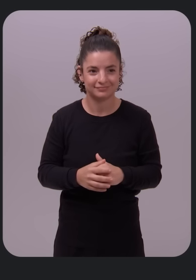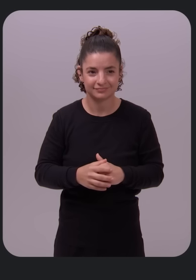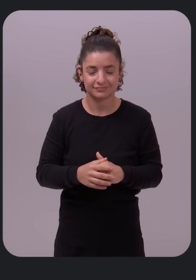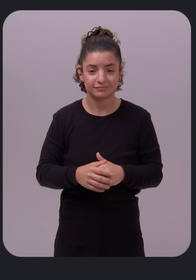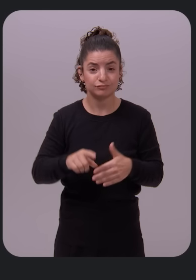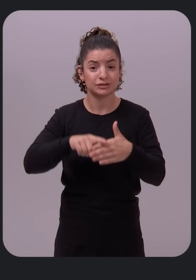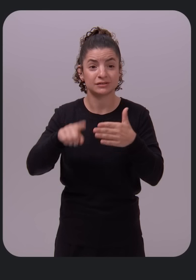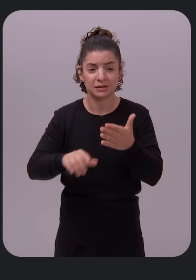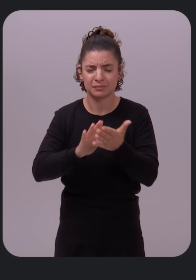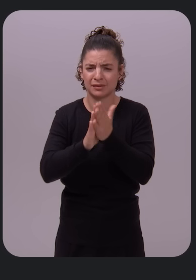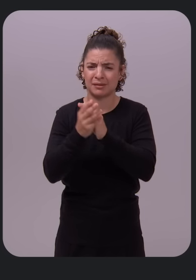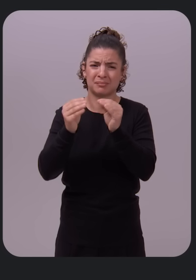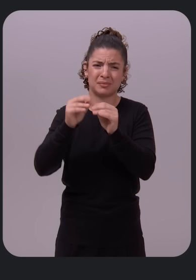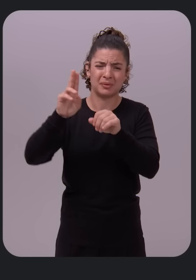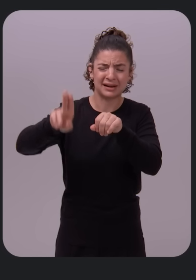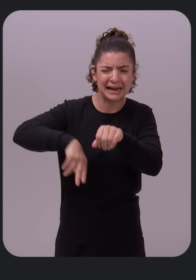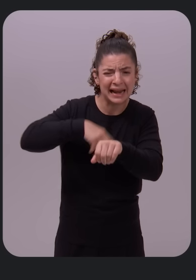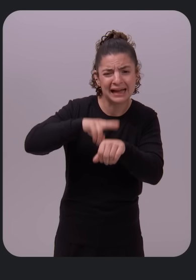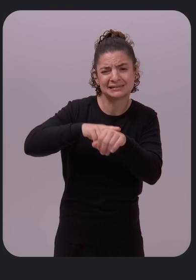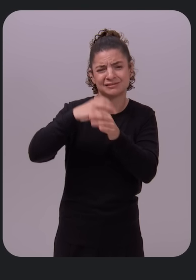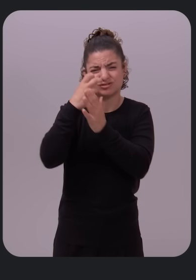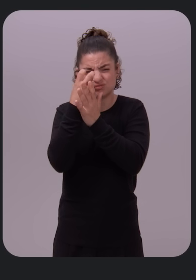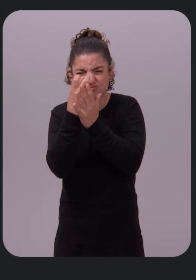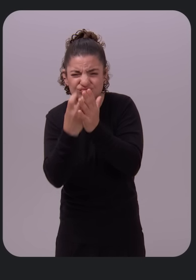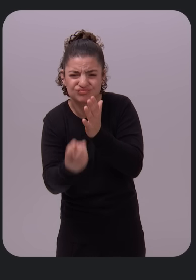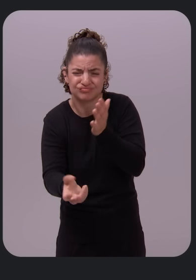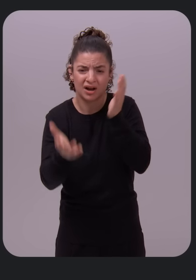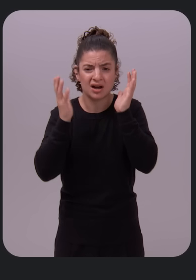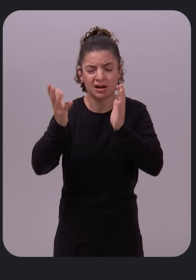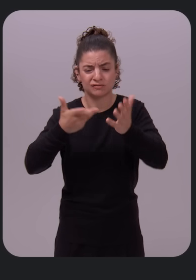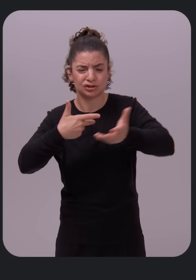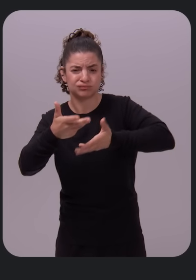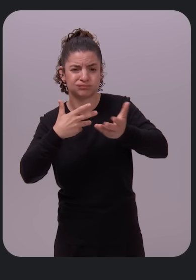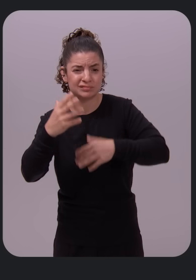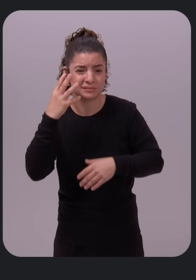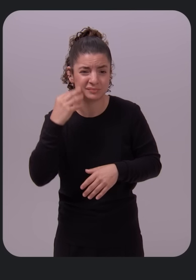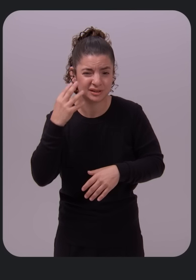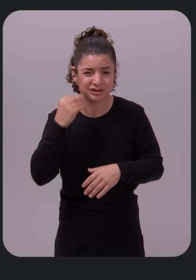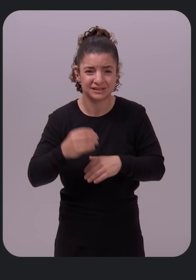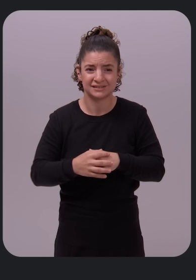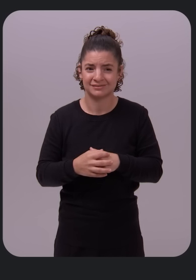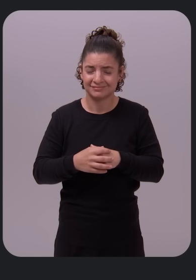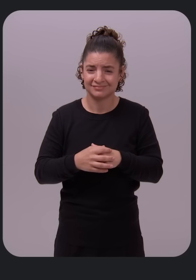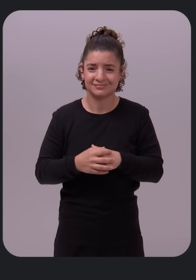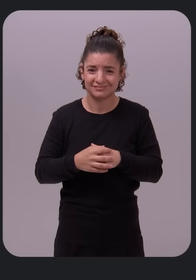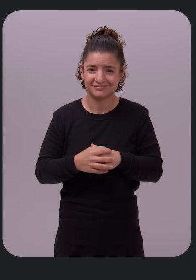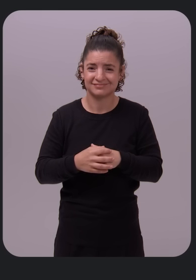The result-- a much more natural and deeply immersive conversational experience.